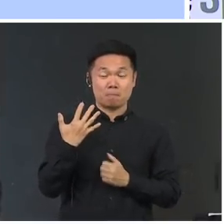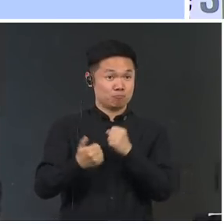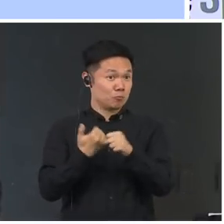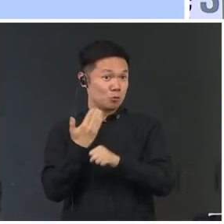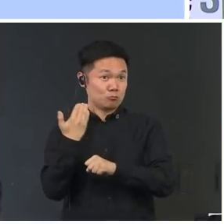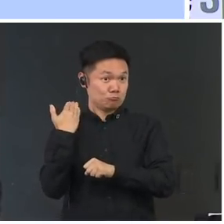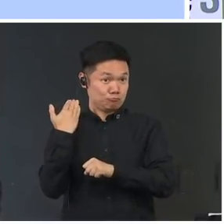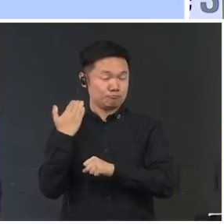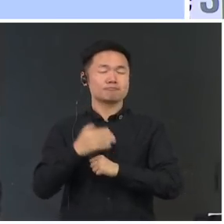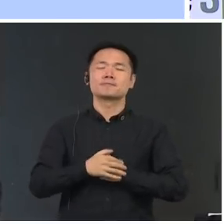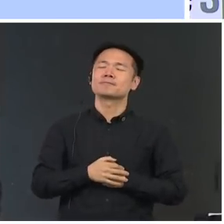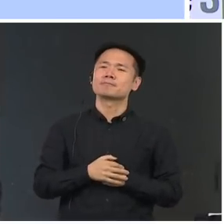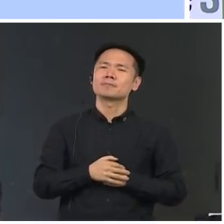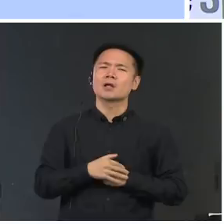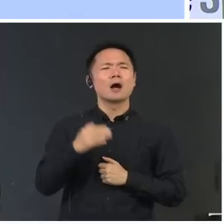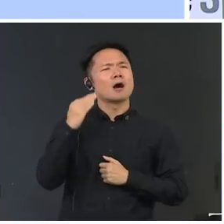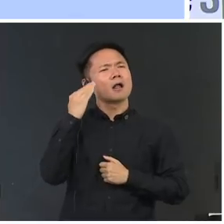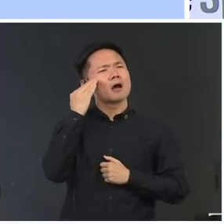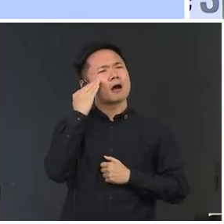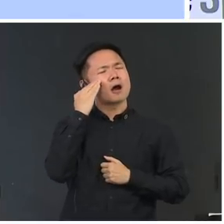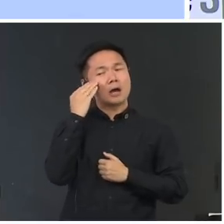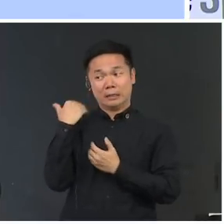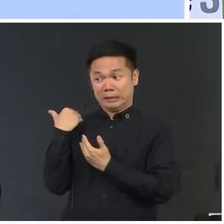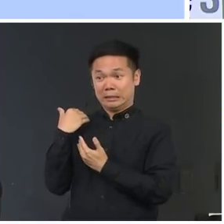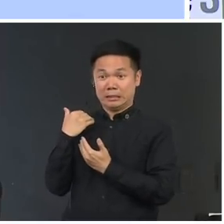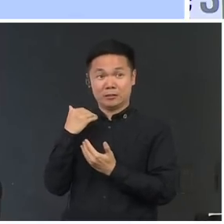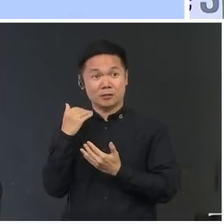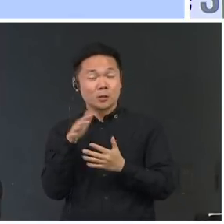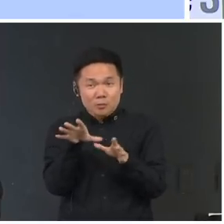Now, as professor Maher just mentioned, as well and I briefly talked